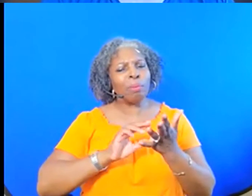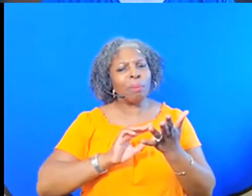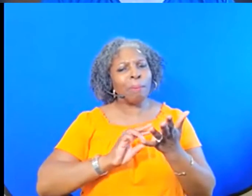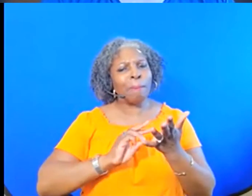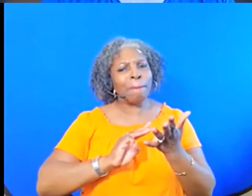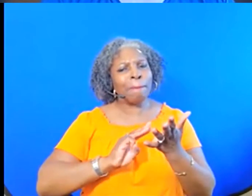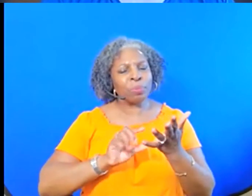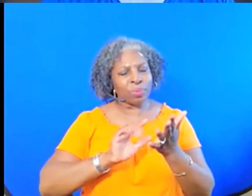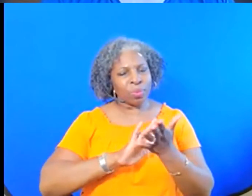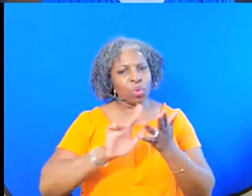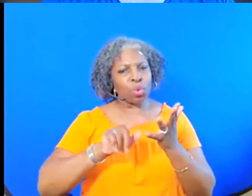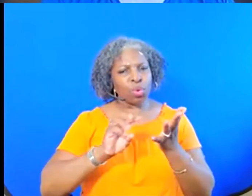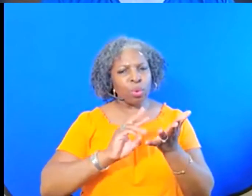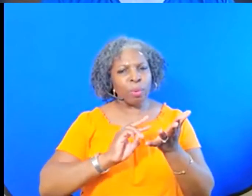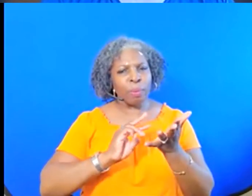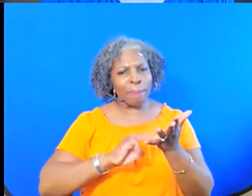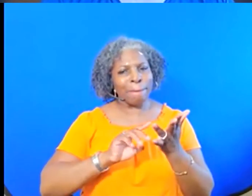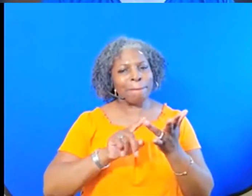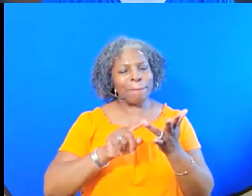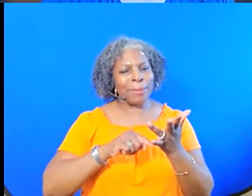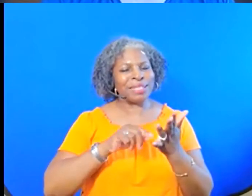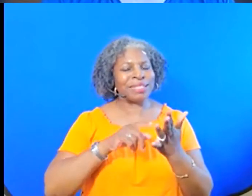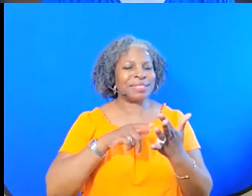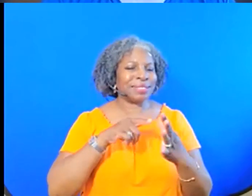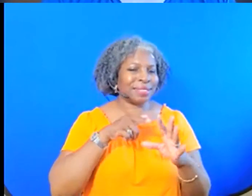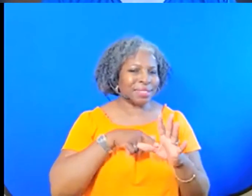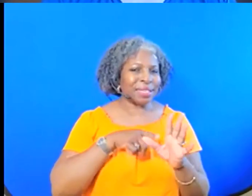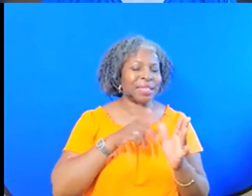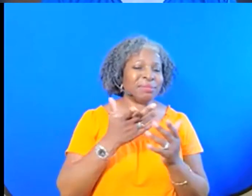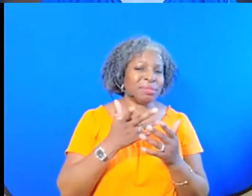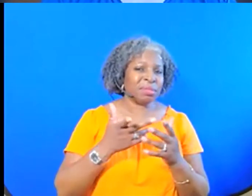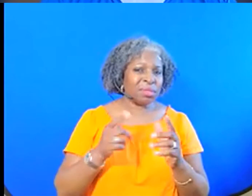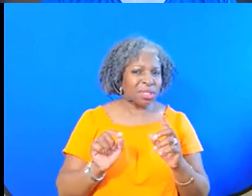And 99% of them aren't of any use to the planet or other species.